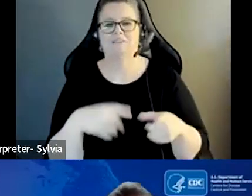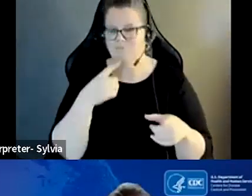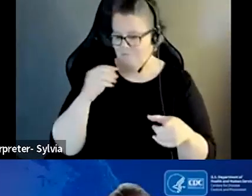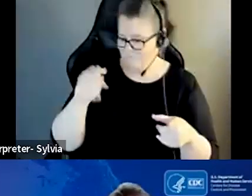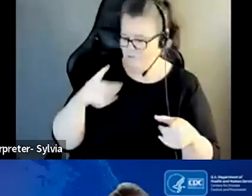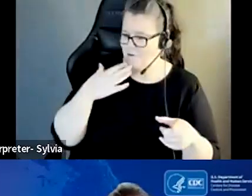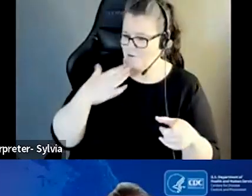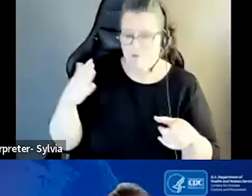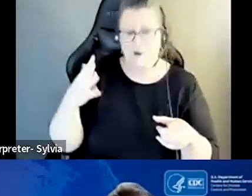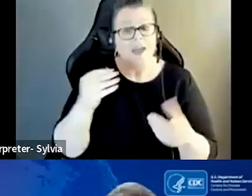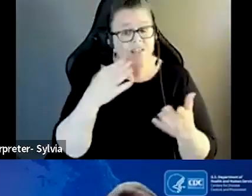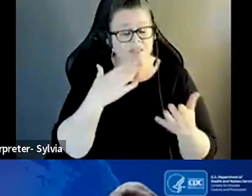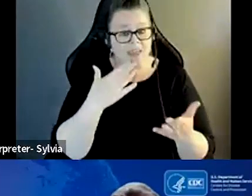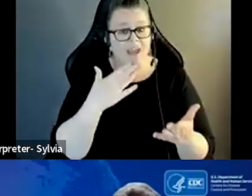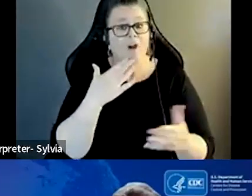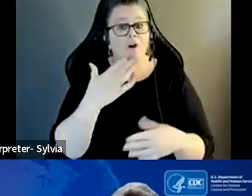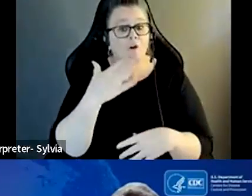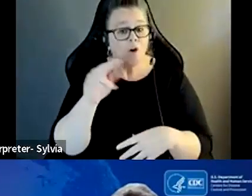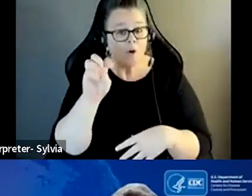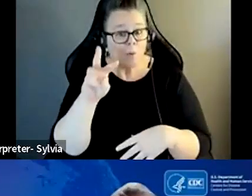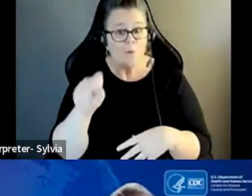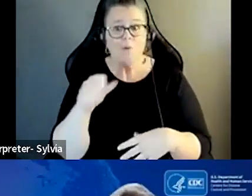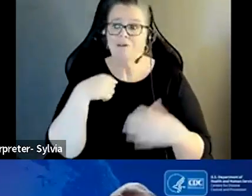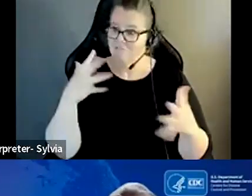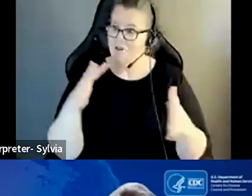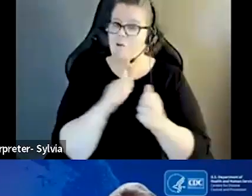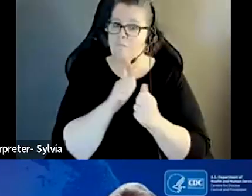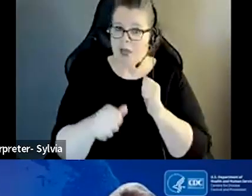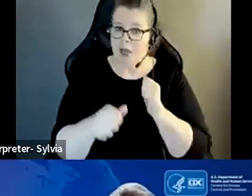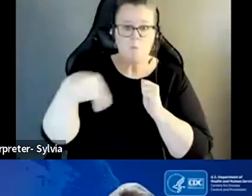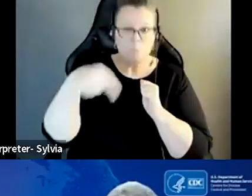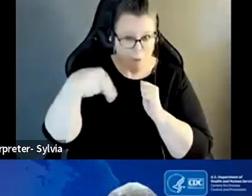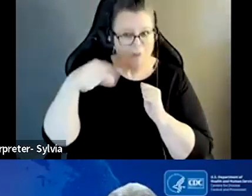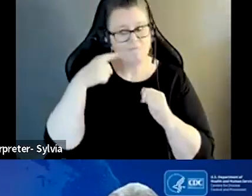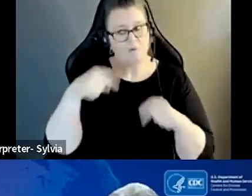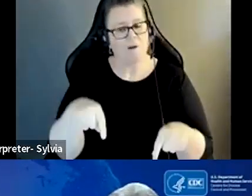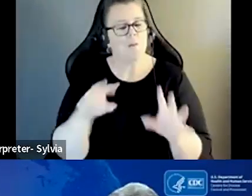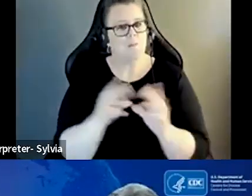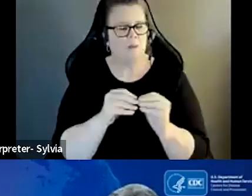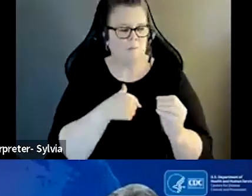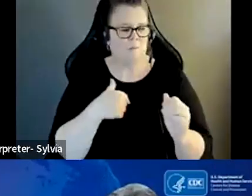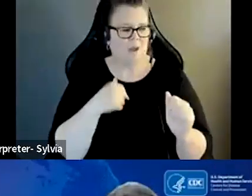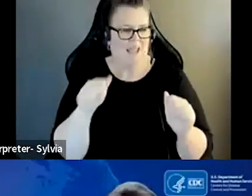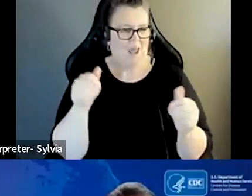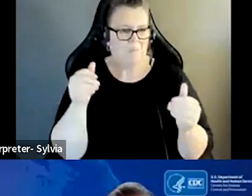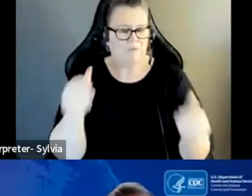So the good news is that we are well over our quorum for the meeting, and we can proceed all right. Excuse me, David, I should just --